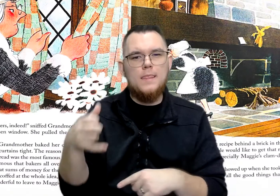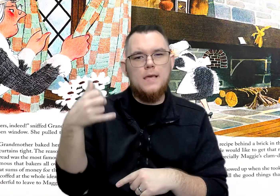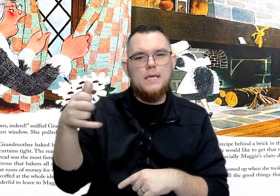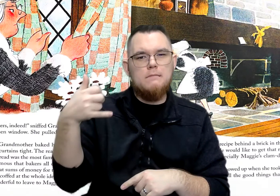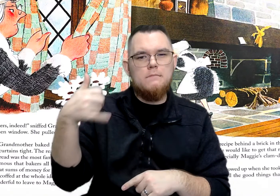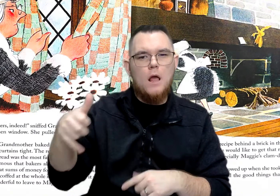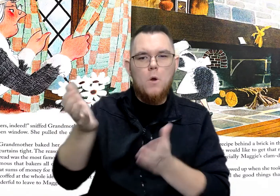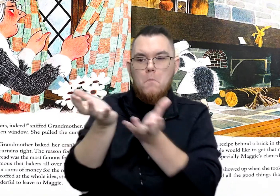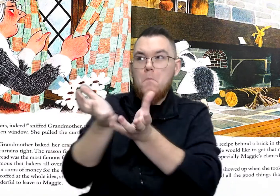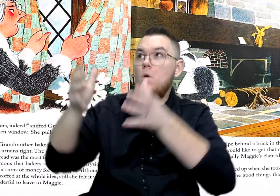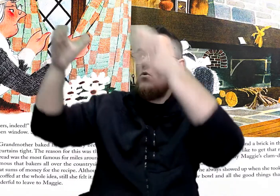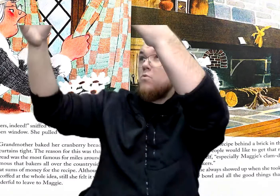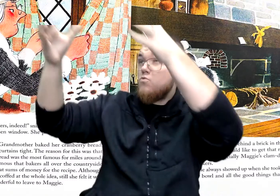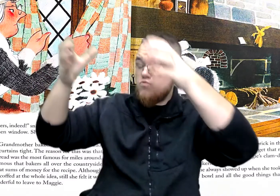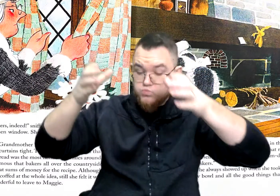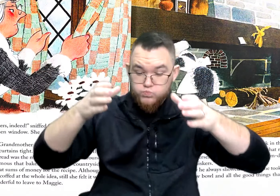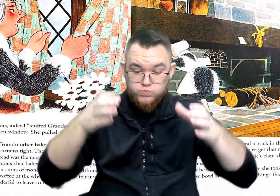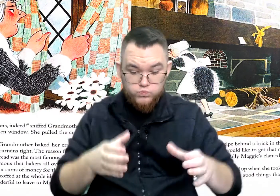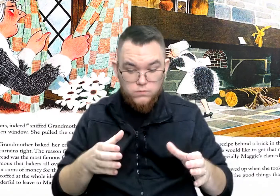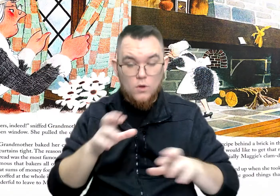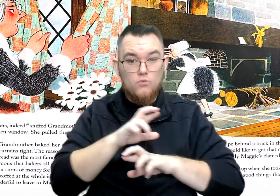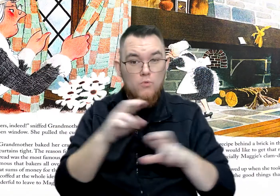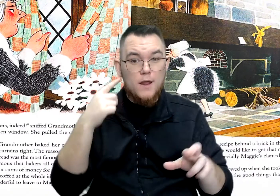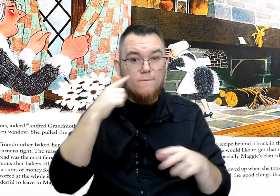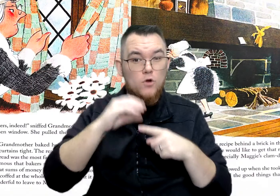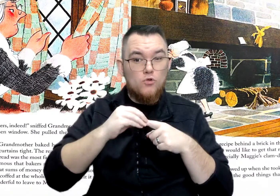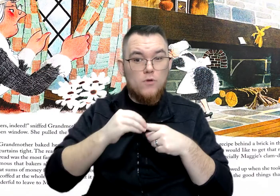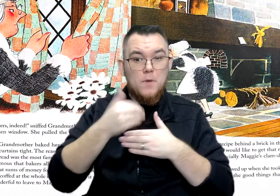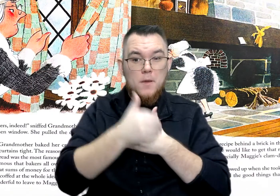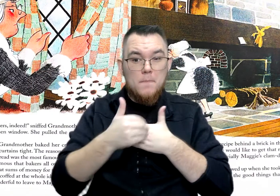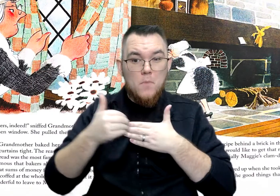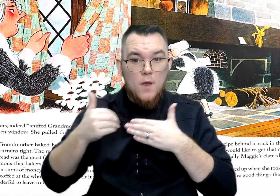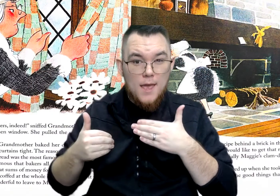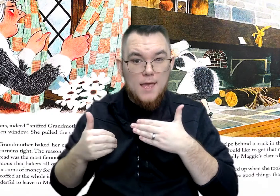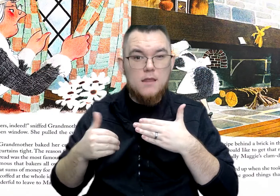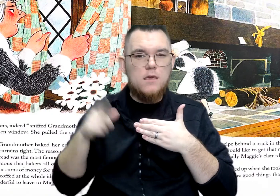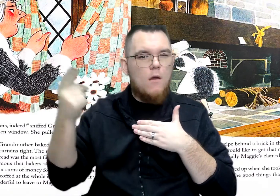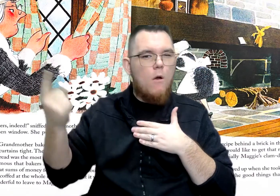things that went into it. “Scat!